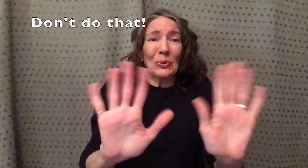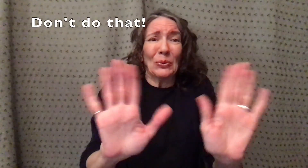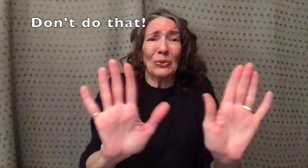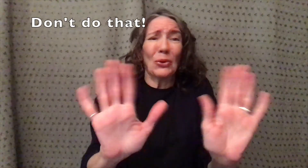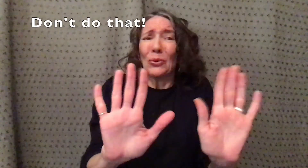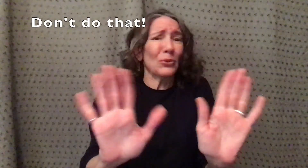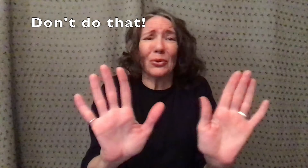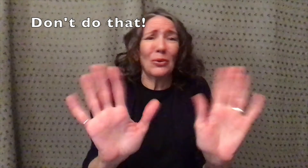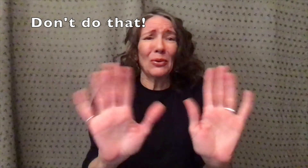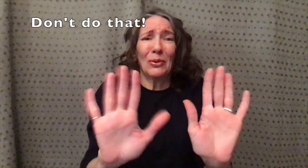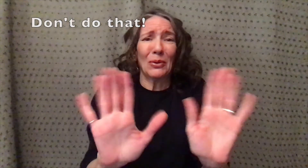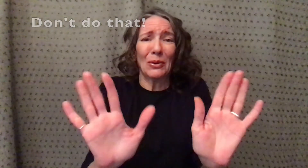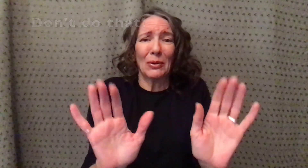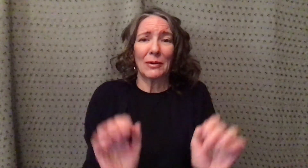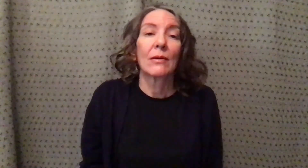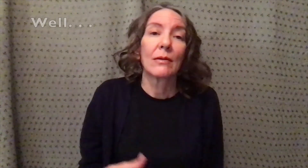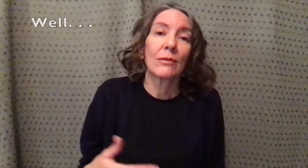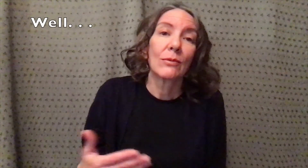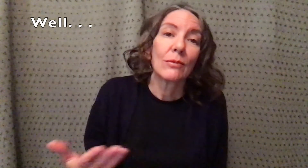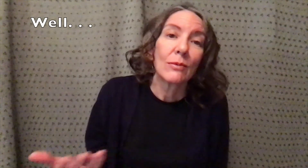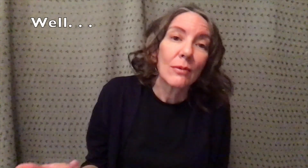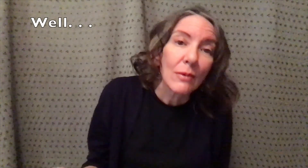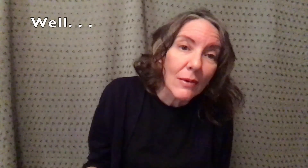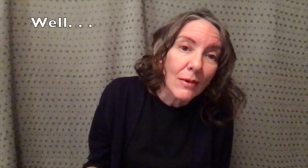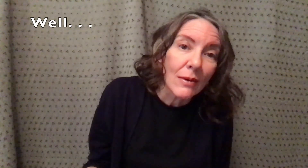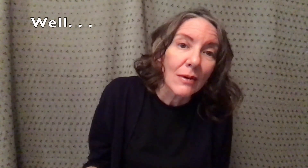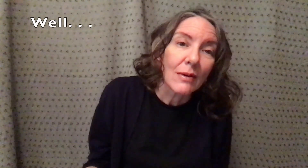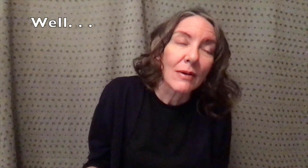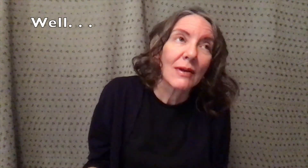Don't do that! No don't do that! Well...